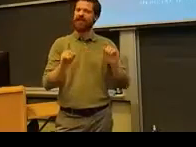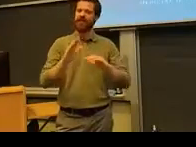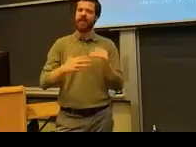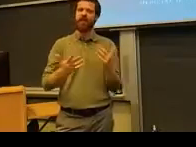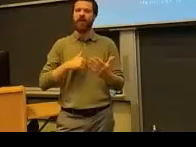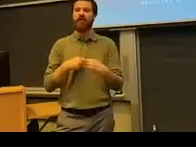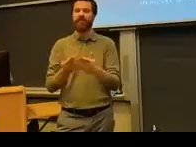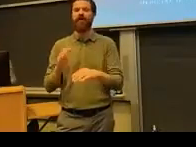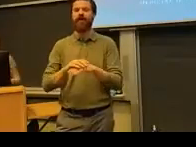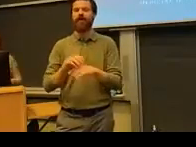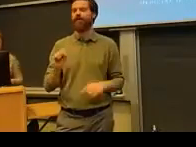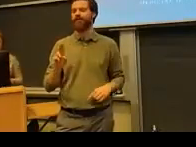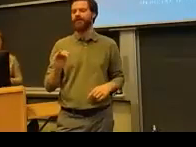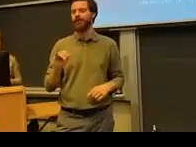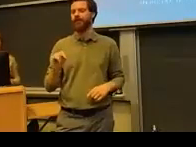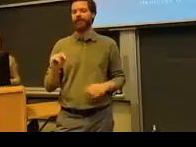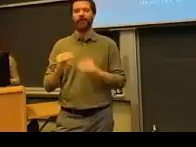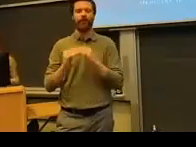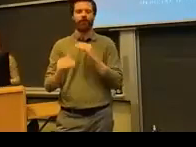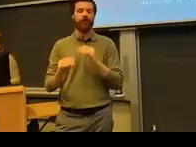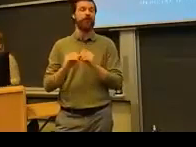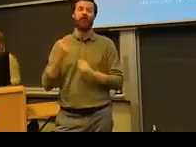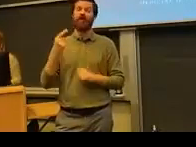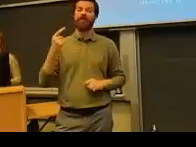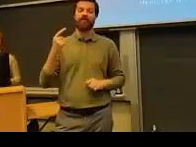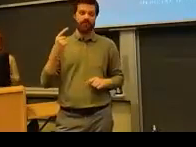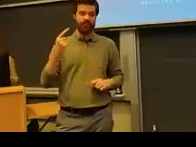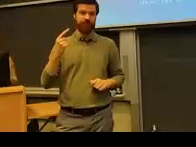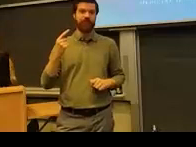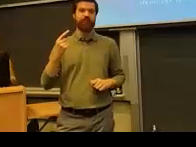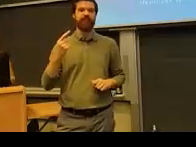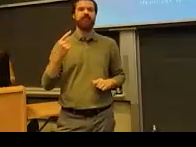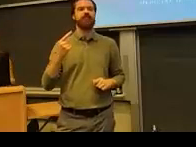on the summit's unit um so number one I think just accentuating the importance of the harm